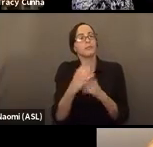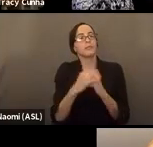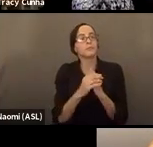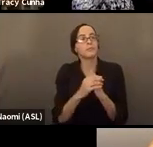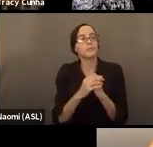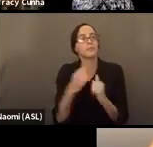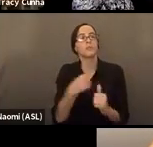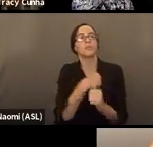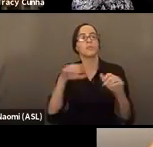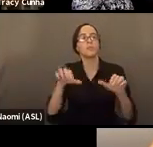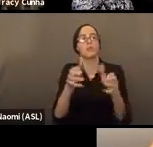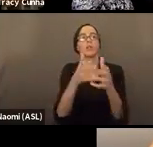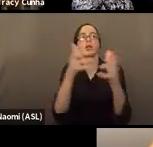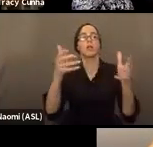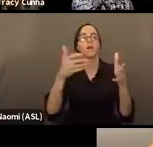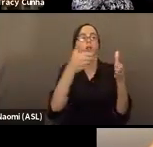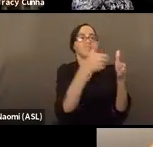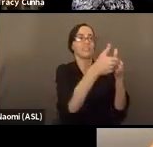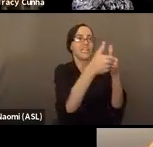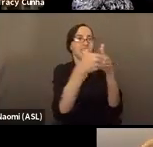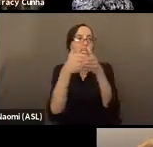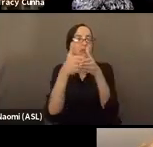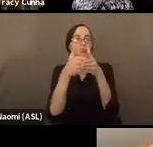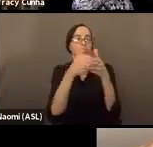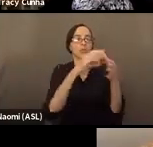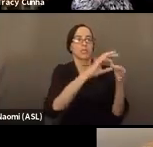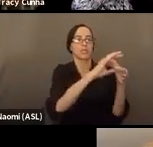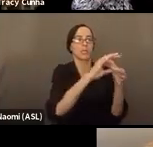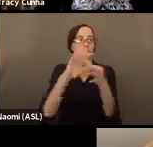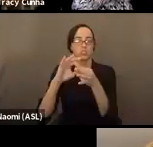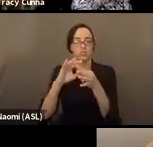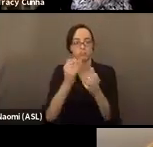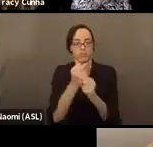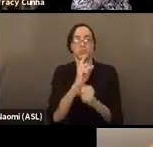having people know their neighbors we did have a situation very similar to this we had a couple